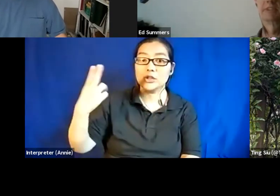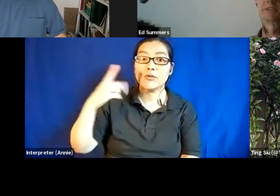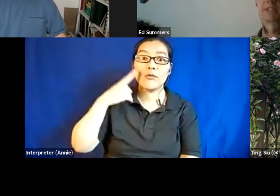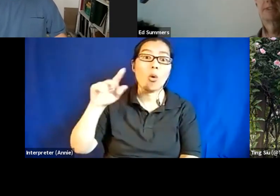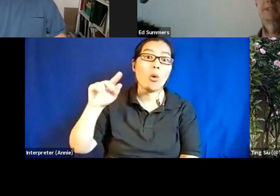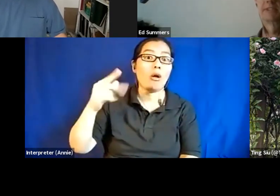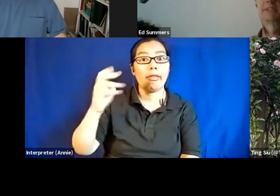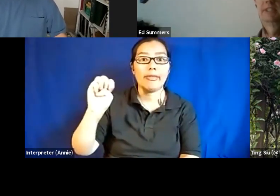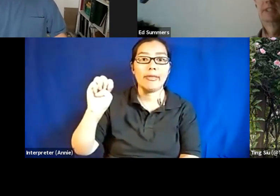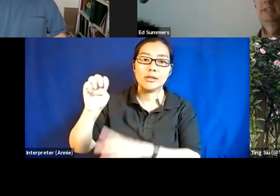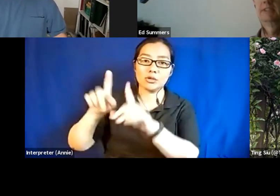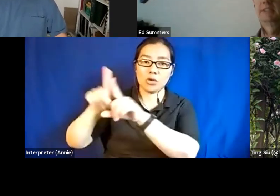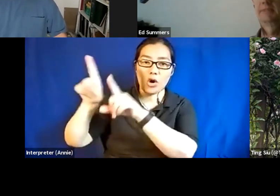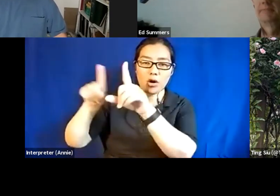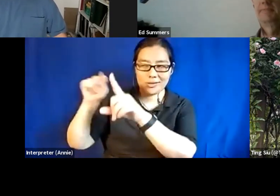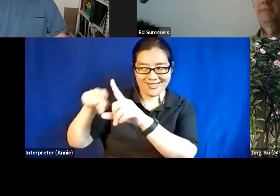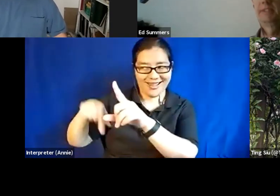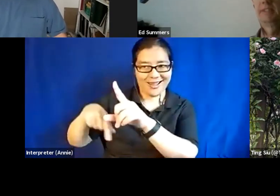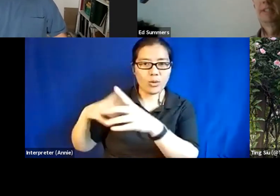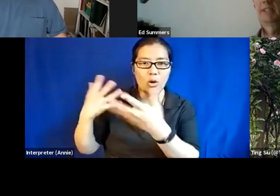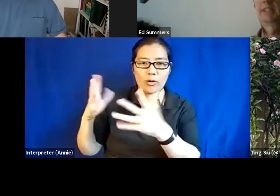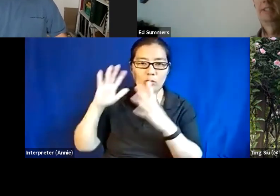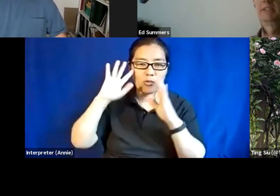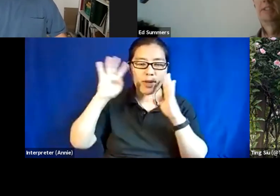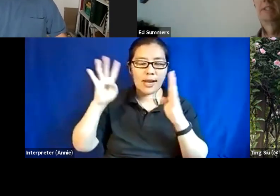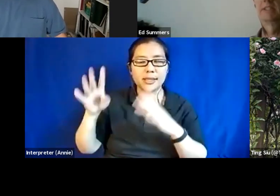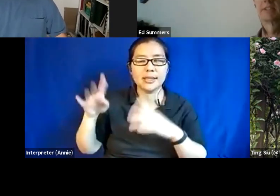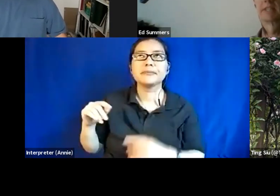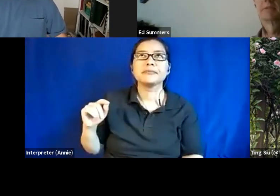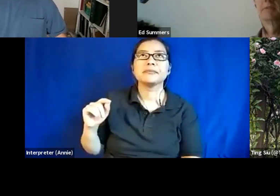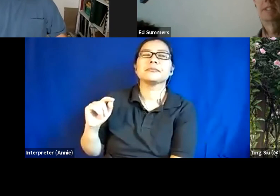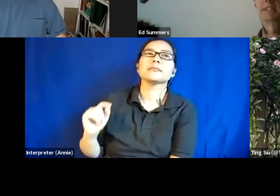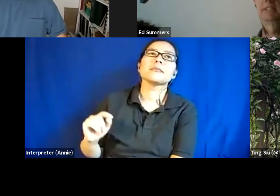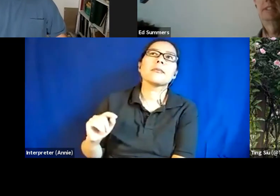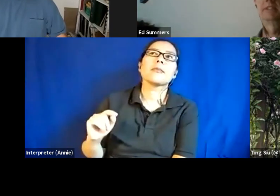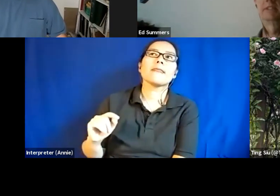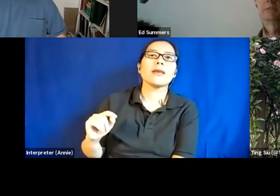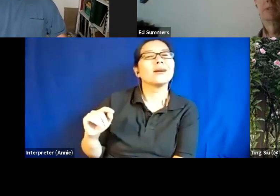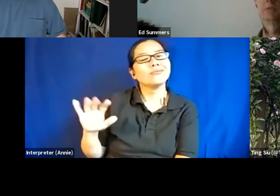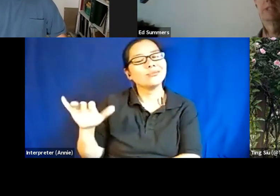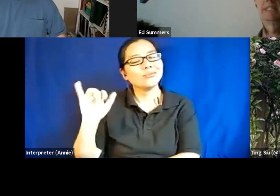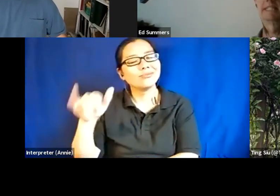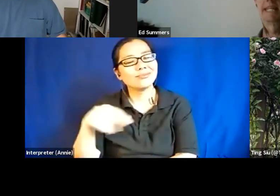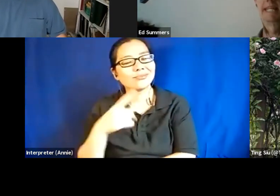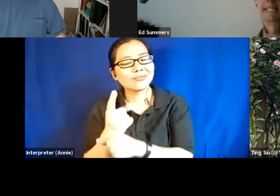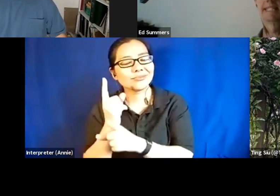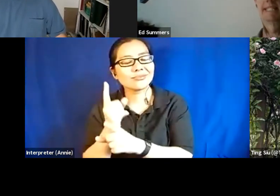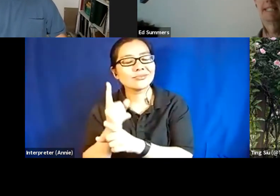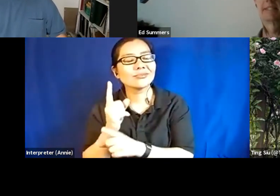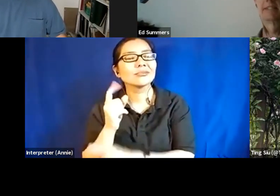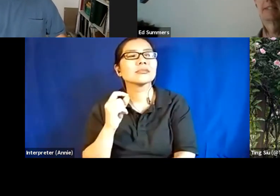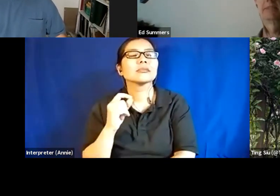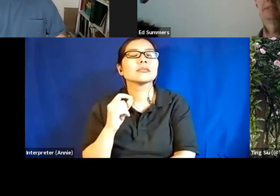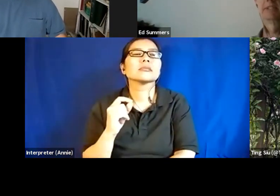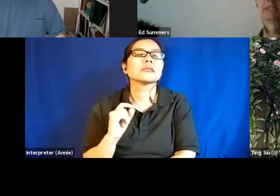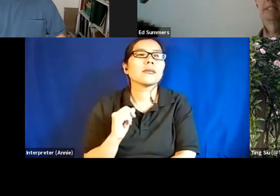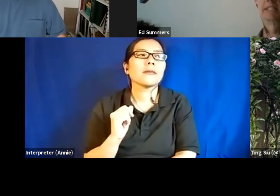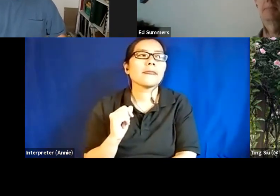SAS, that is kind of what we did. We created an EPUB